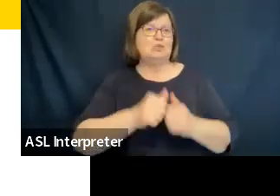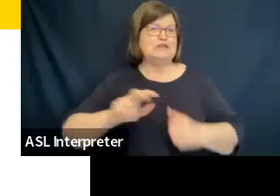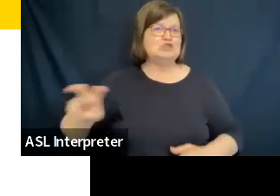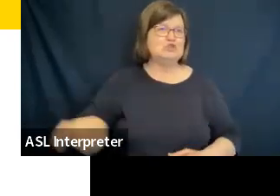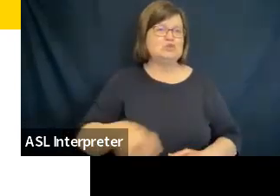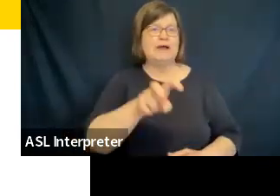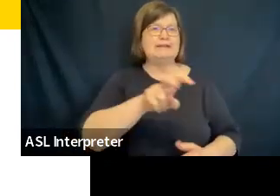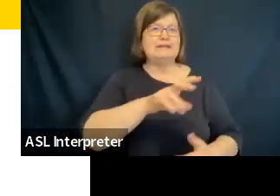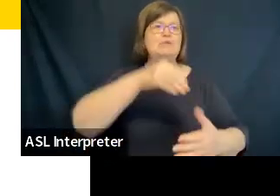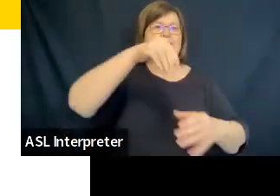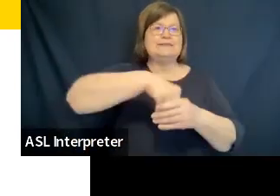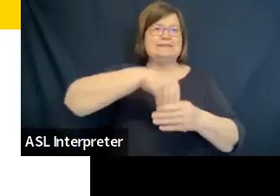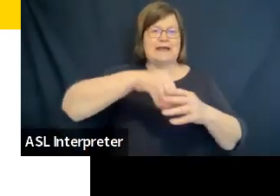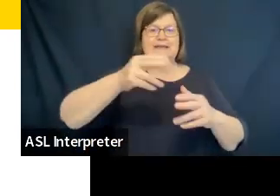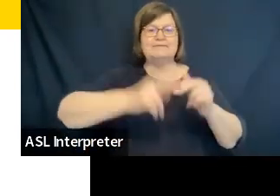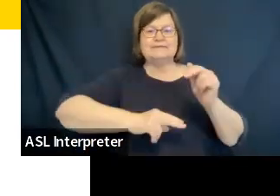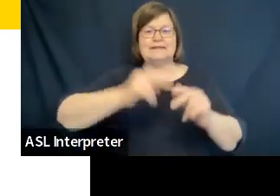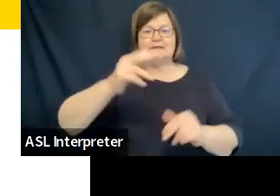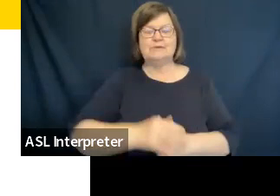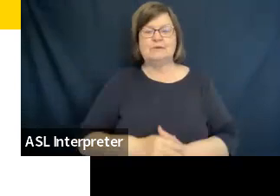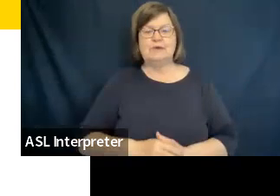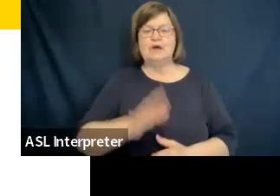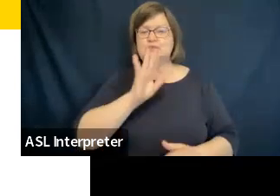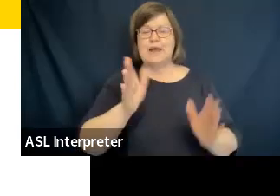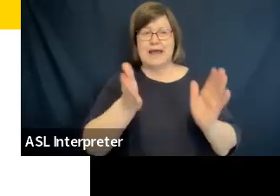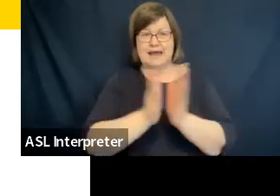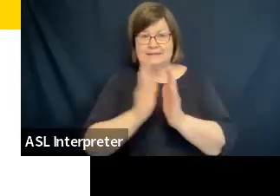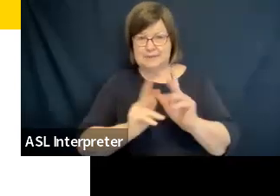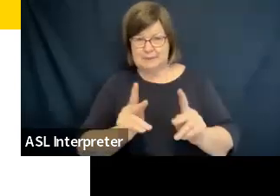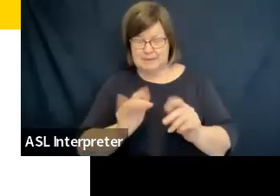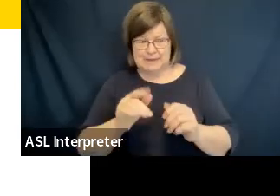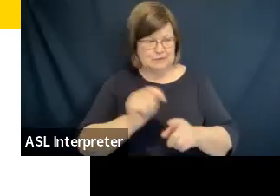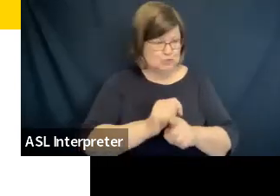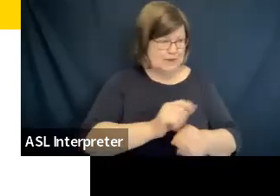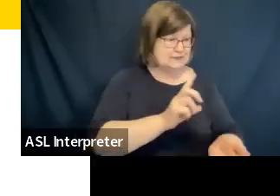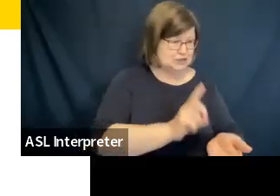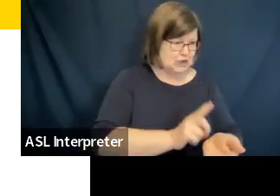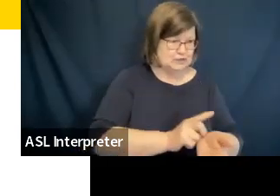healthcare facility. We also asked participants about training doctors and hospital staff,